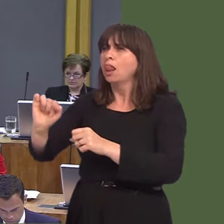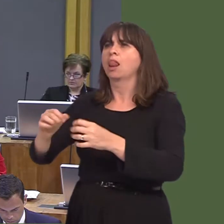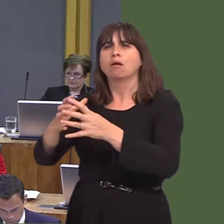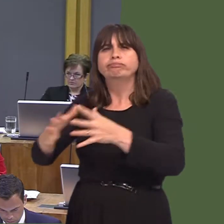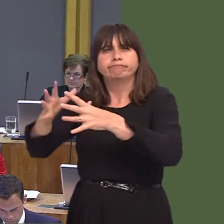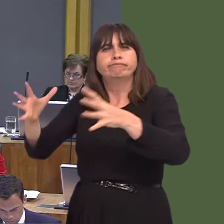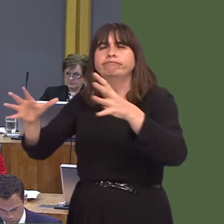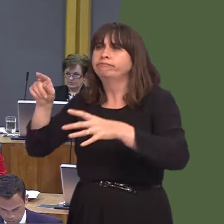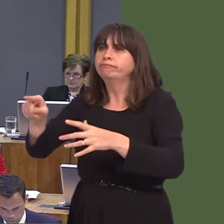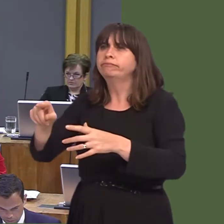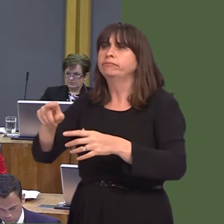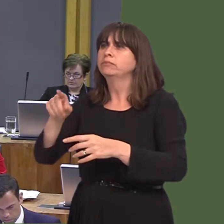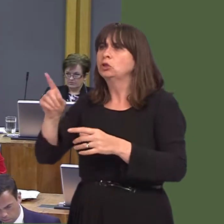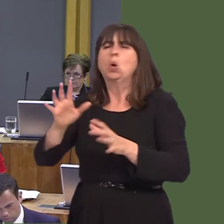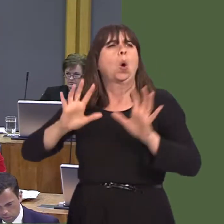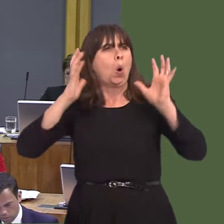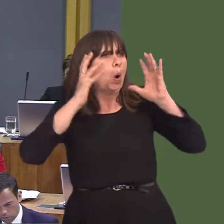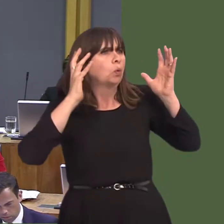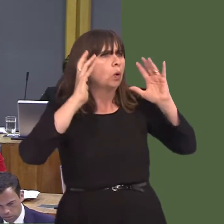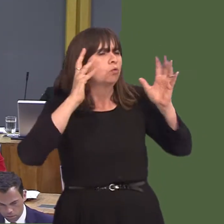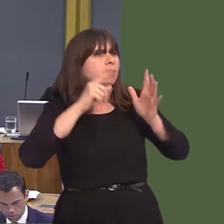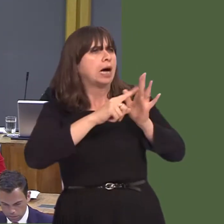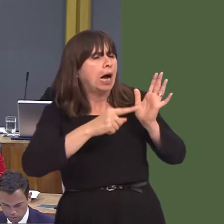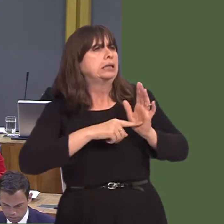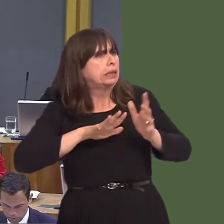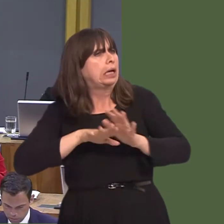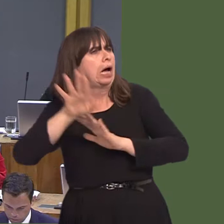just the threats that are sometimes perceived as being there.